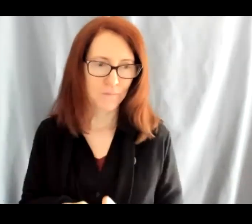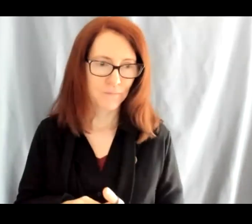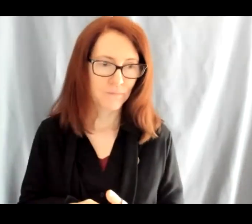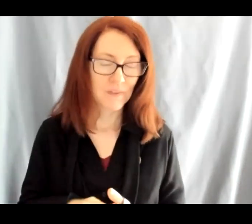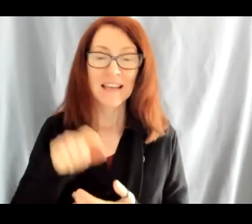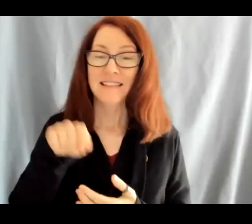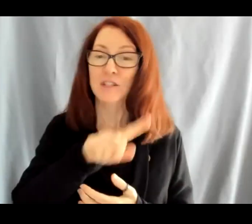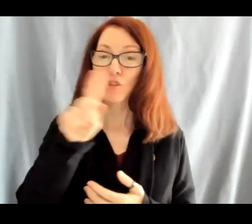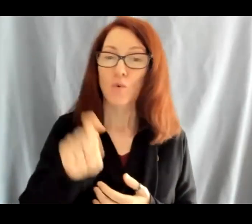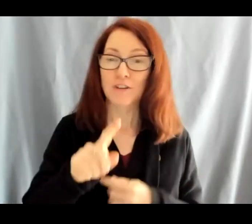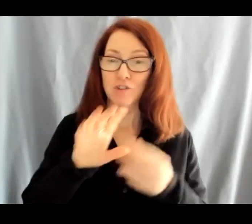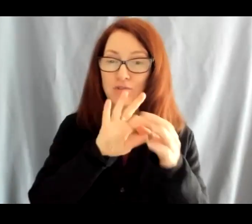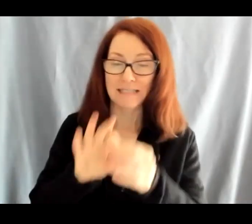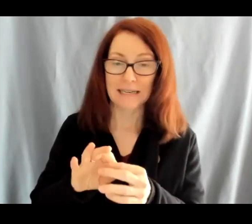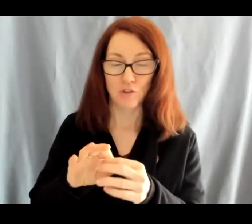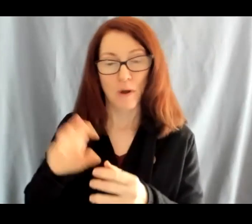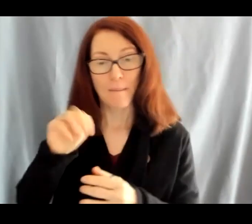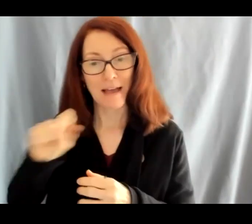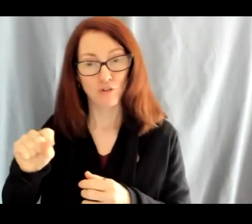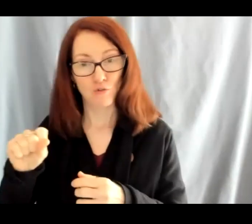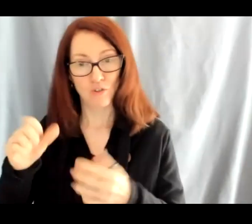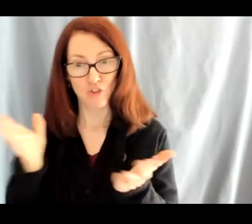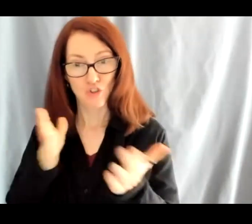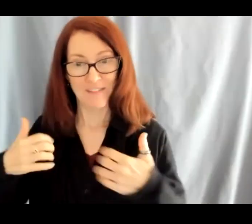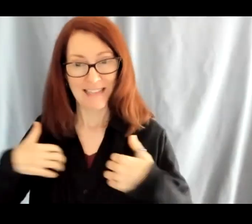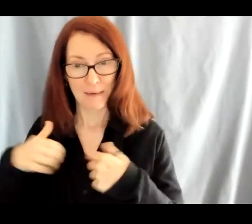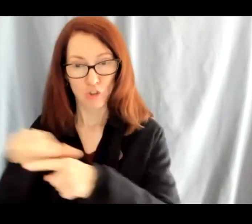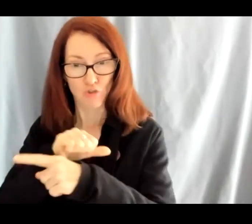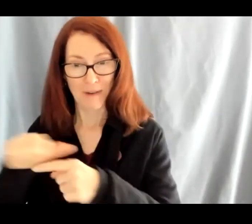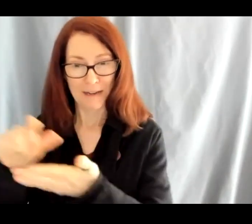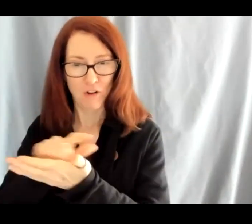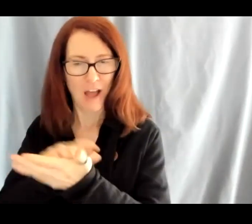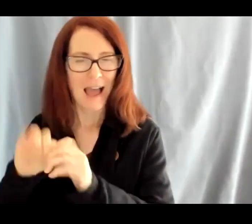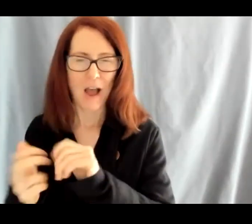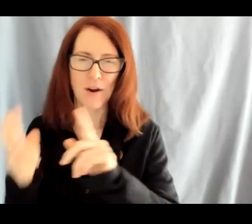service animal and training law sort of applies here in Massachusetts sort of this animal